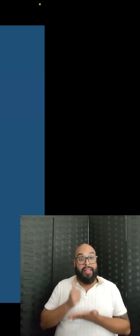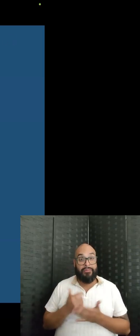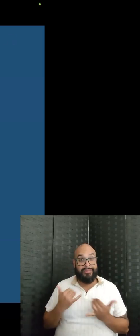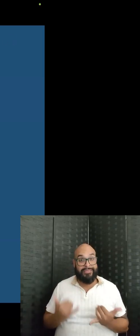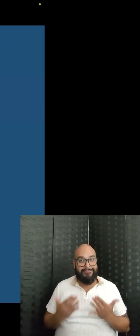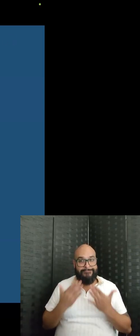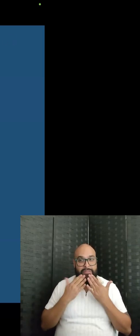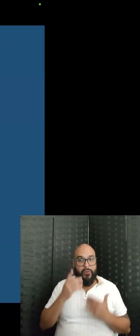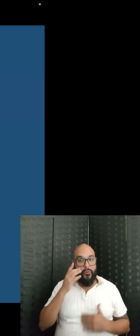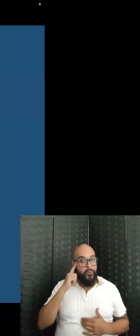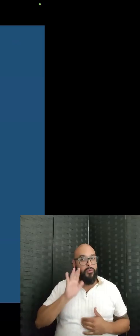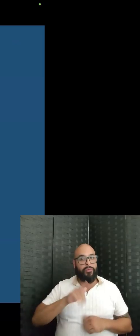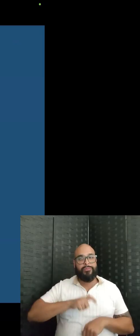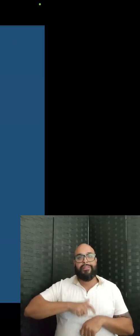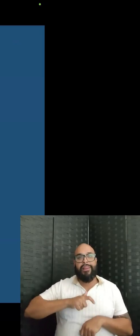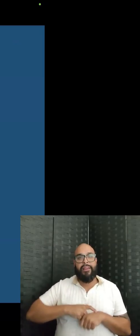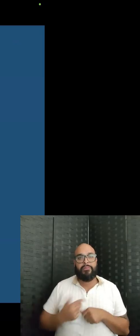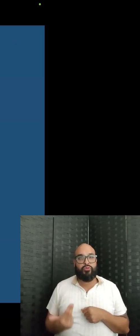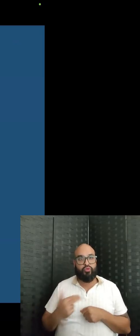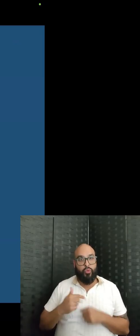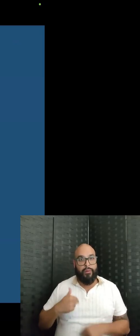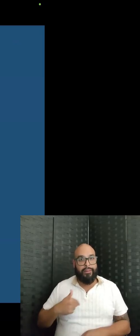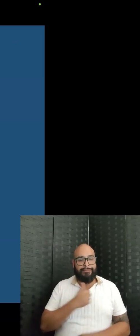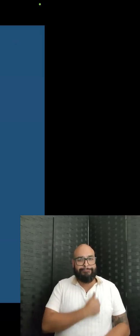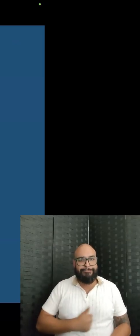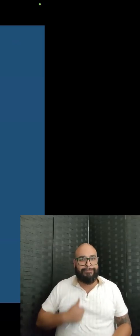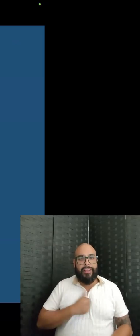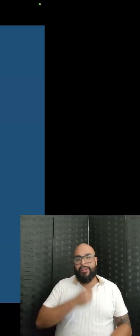I do apologize again for any technical difficulties that were happening.